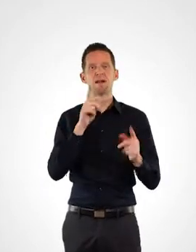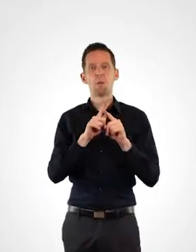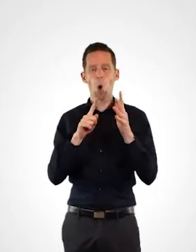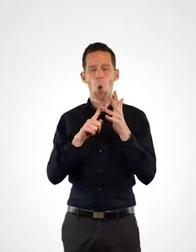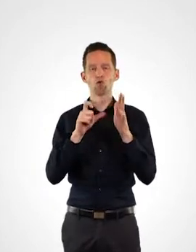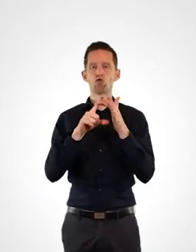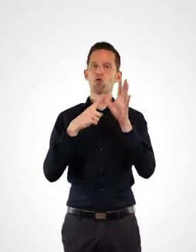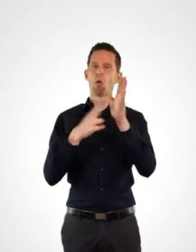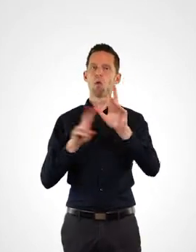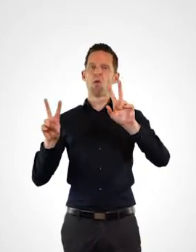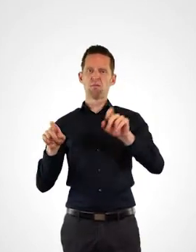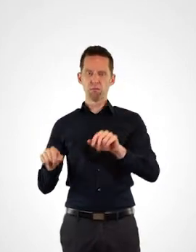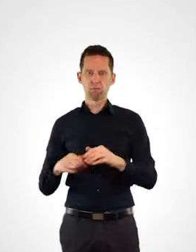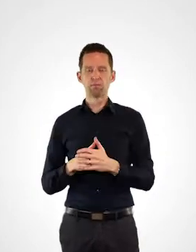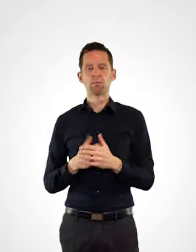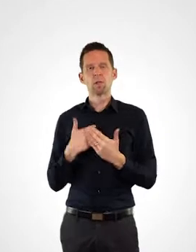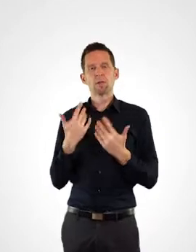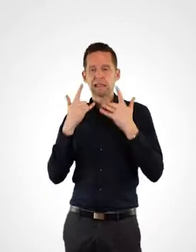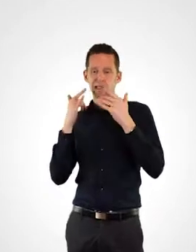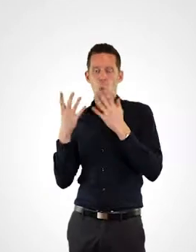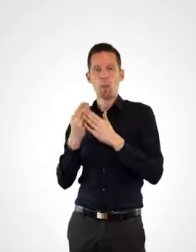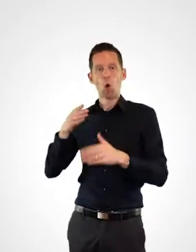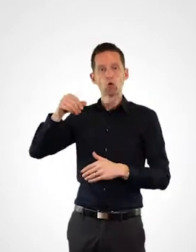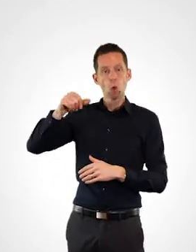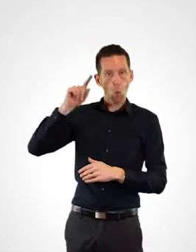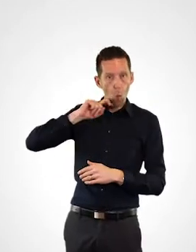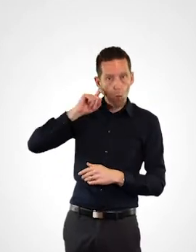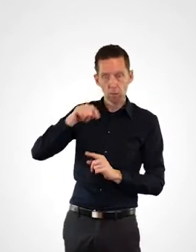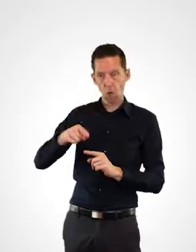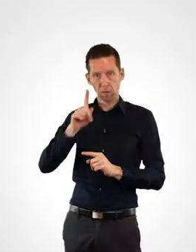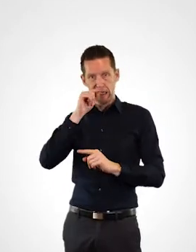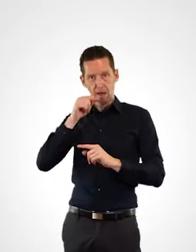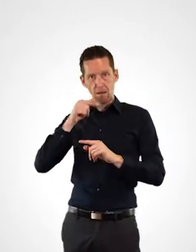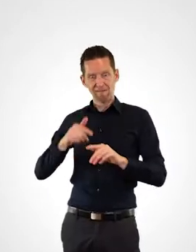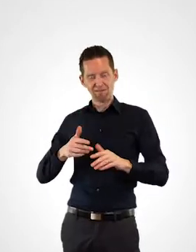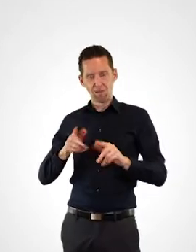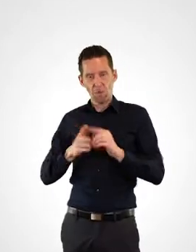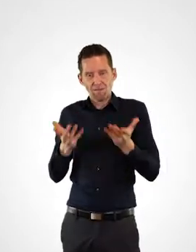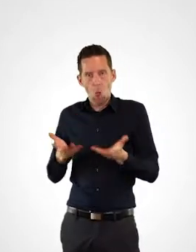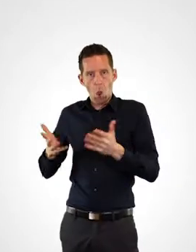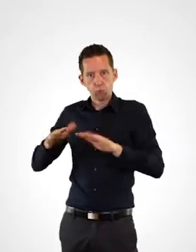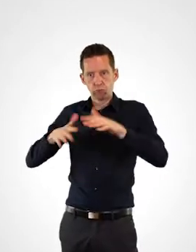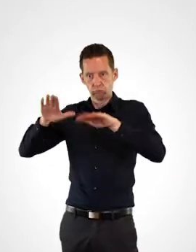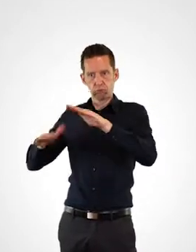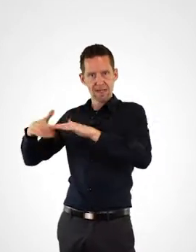for example, for the ocean unit we had experiments with salt water, what floats in salt water,